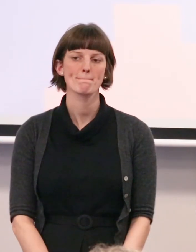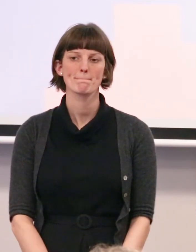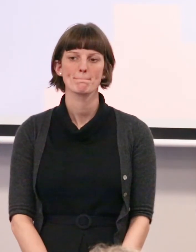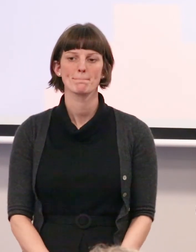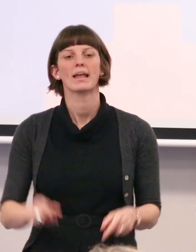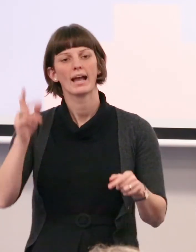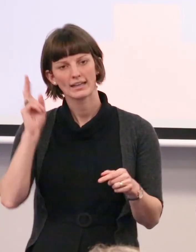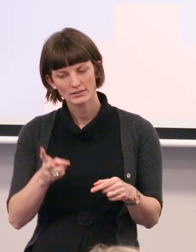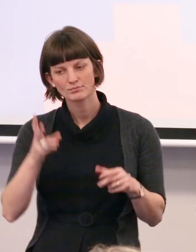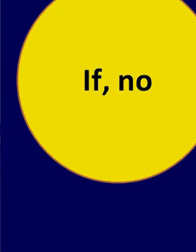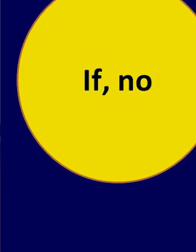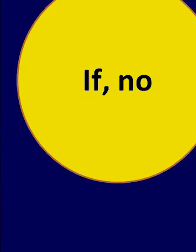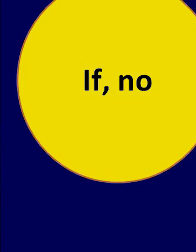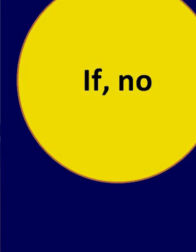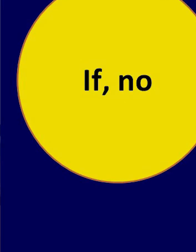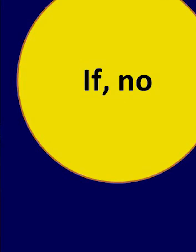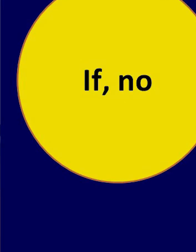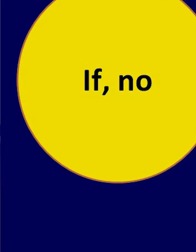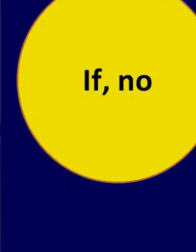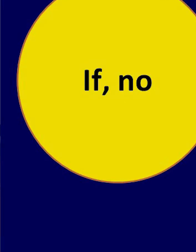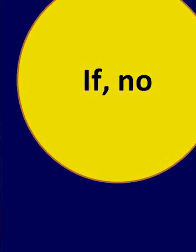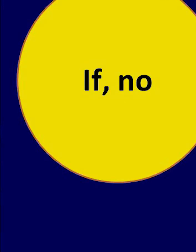again in the academic and teaching areas: encouraging a culture of inclusion by